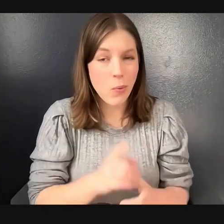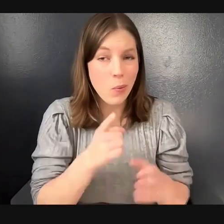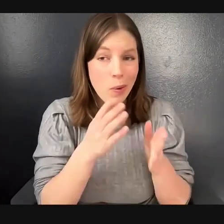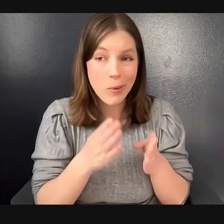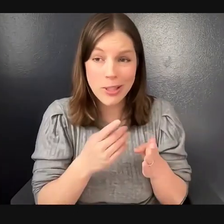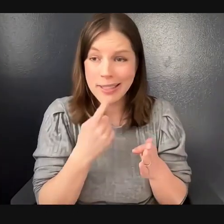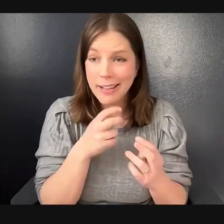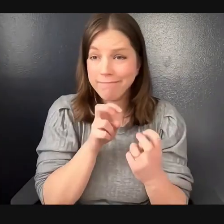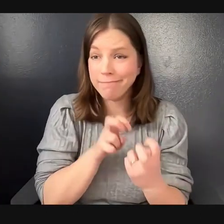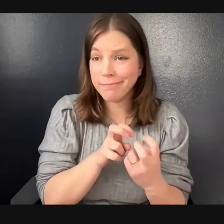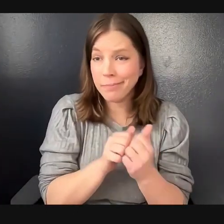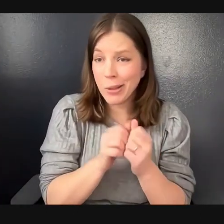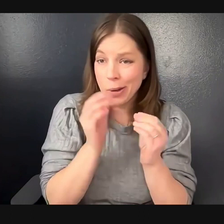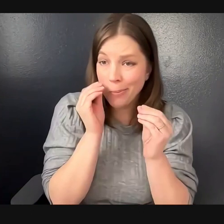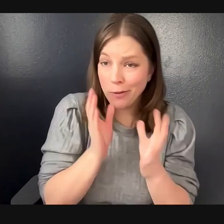One person said to meet with the professor.